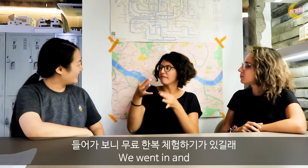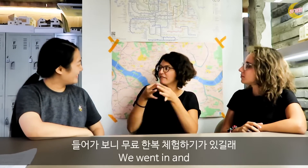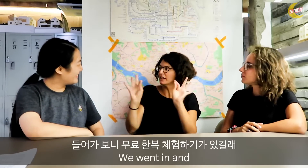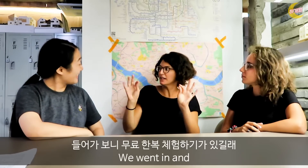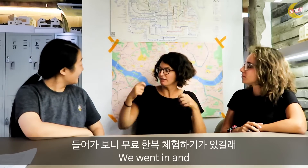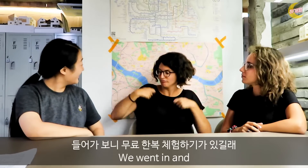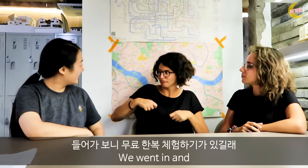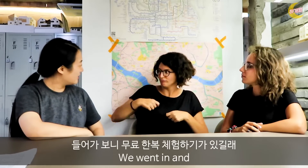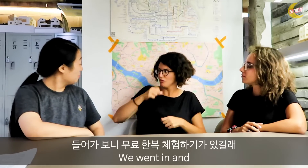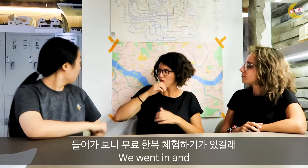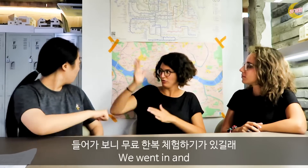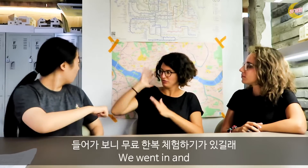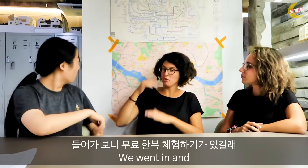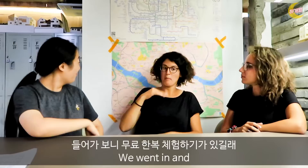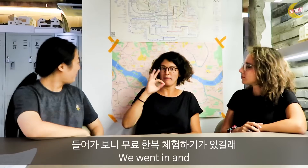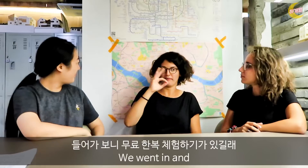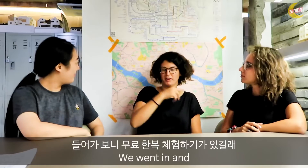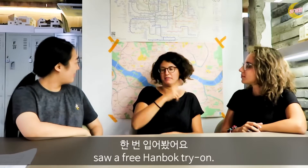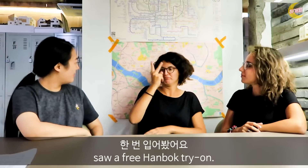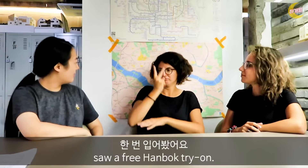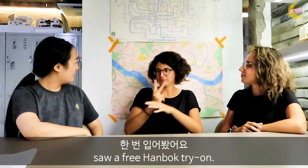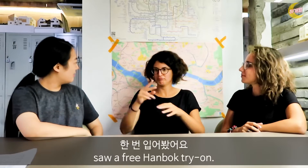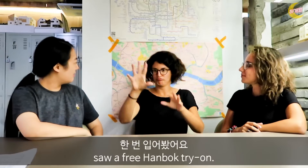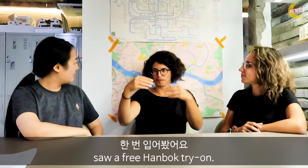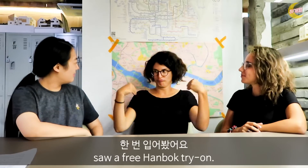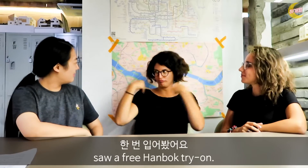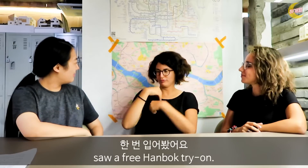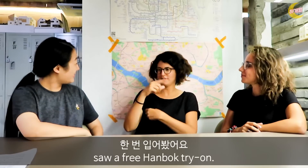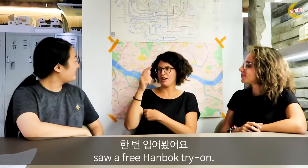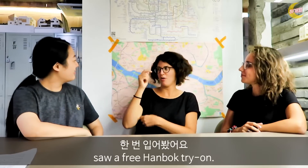We went in and saw a free Hanbok try-on.